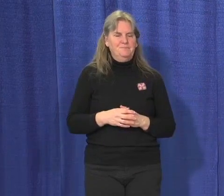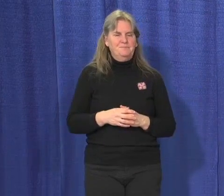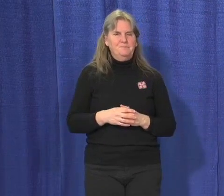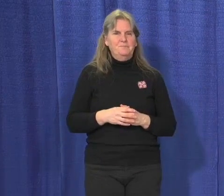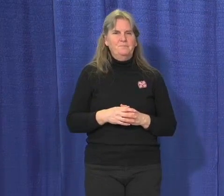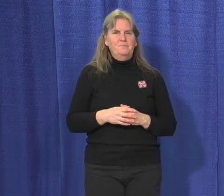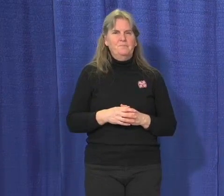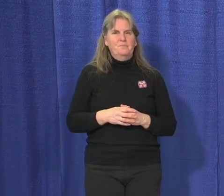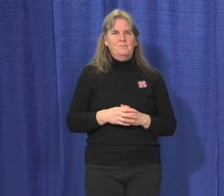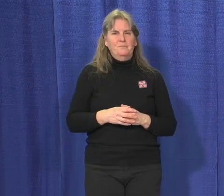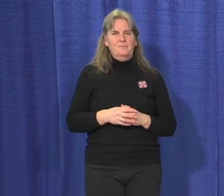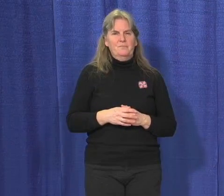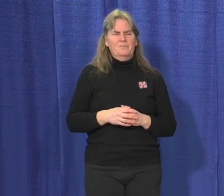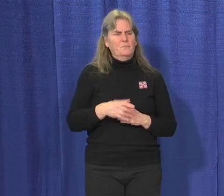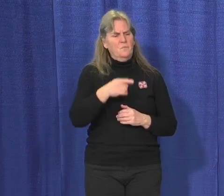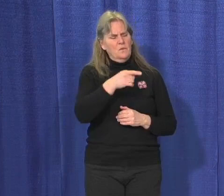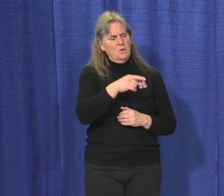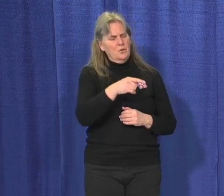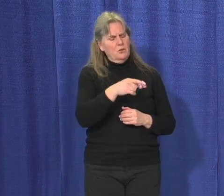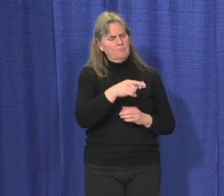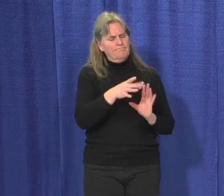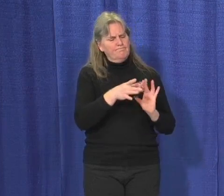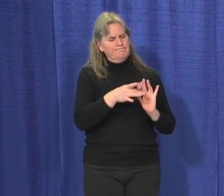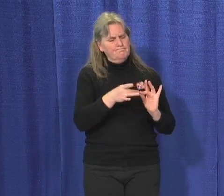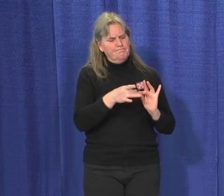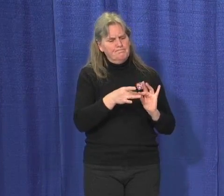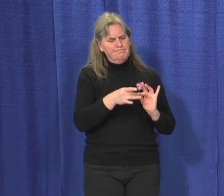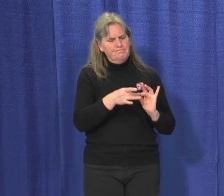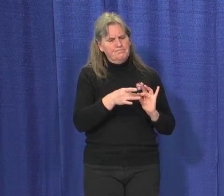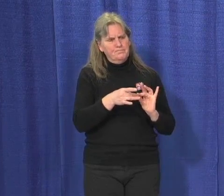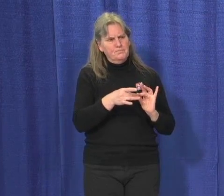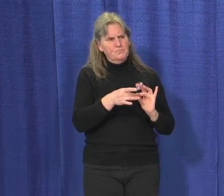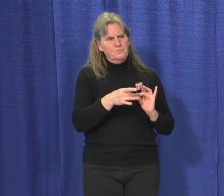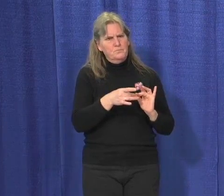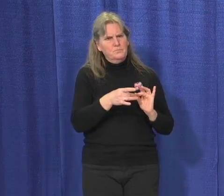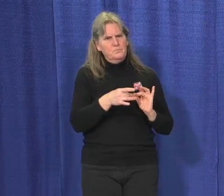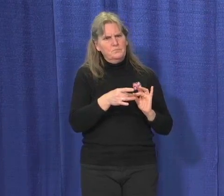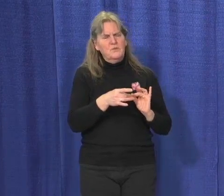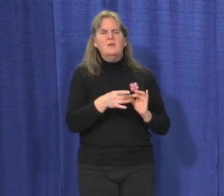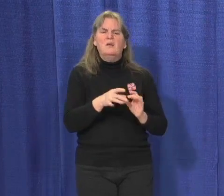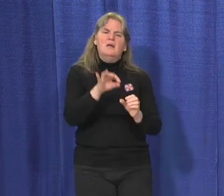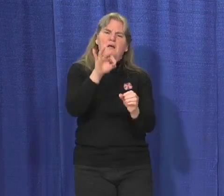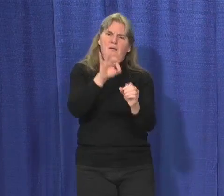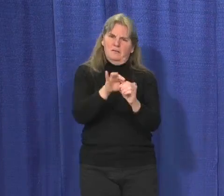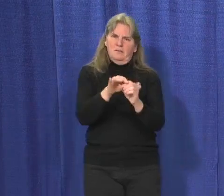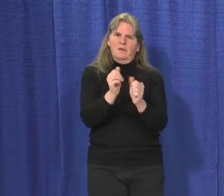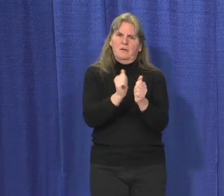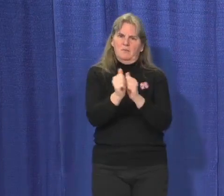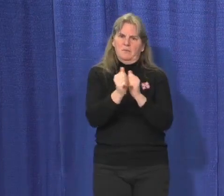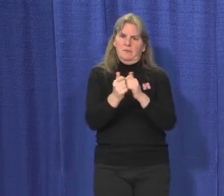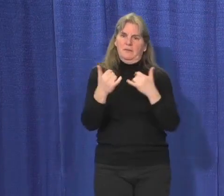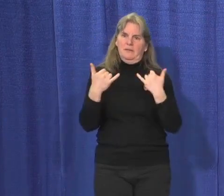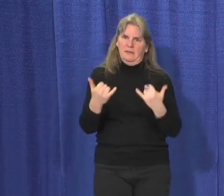good day everyone. You mentioned we are in the middle of an election and